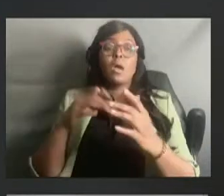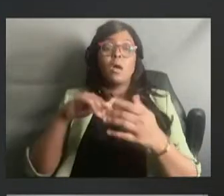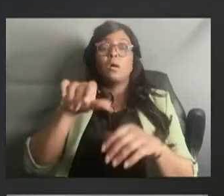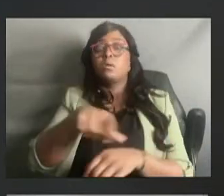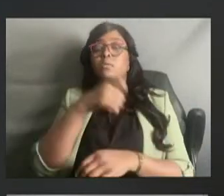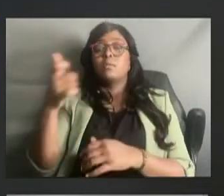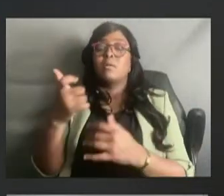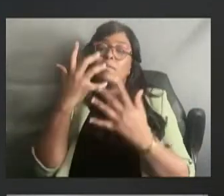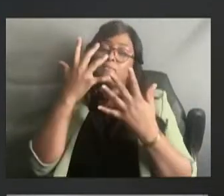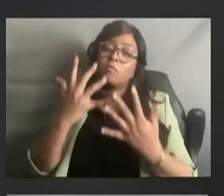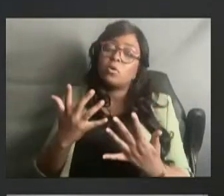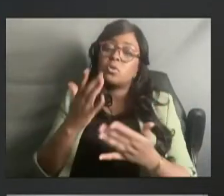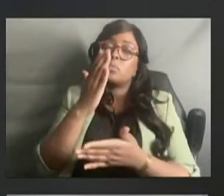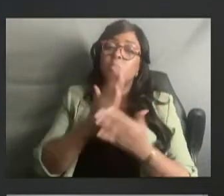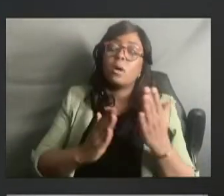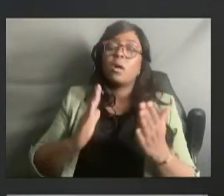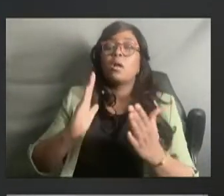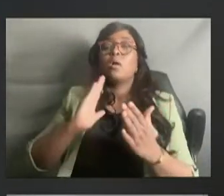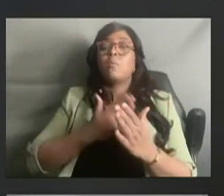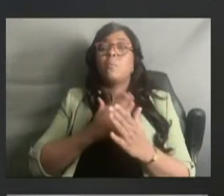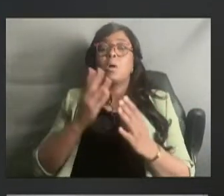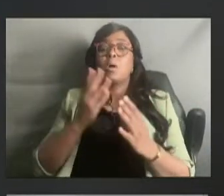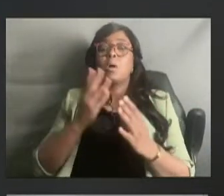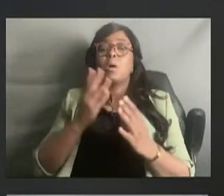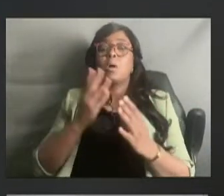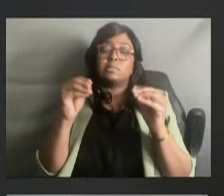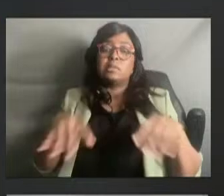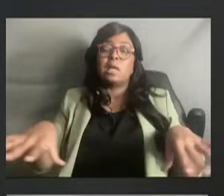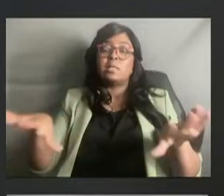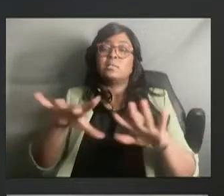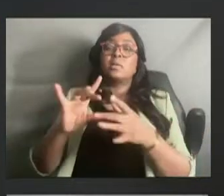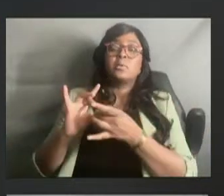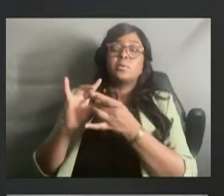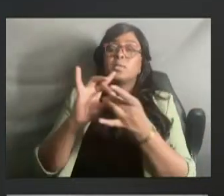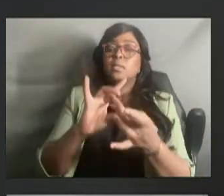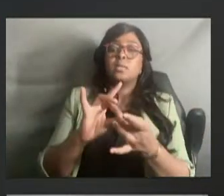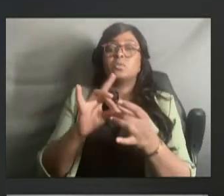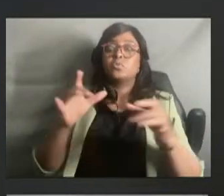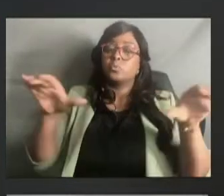see. Next slide please. Another